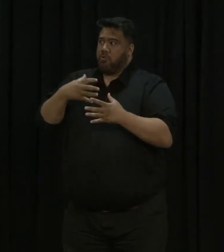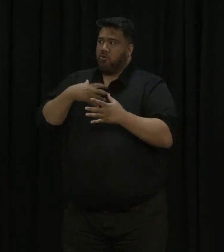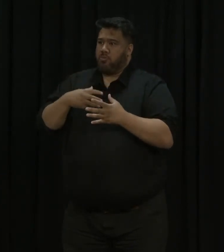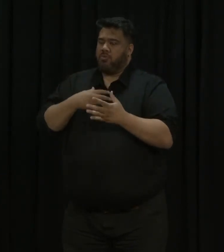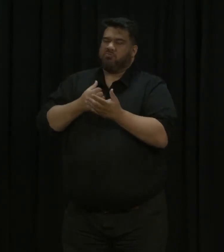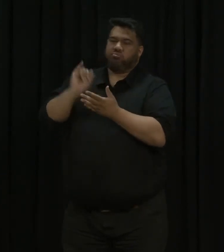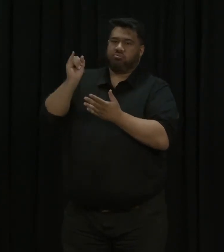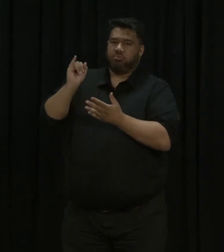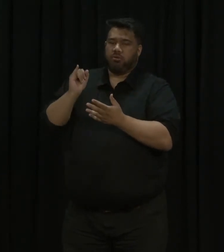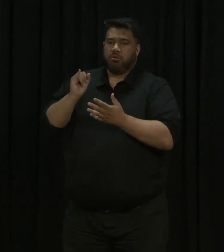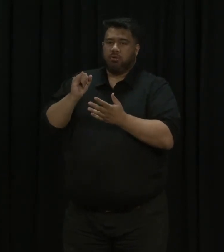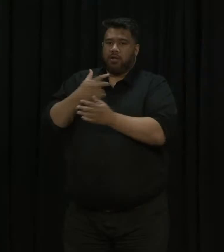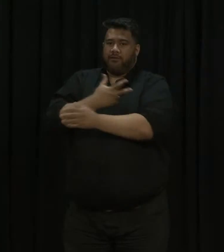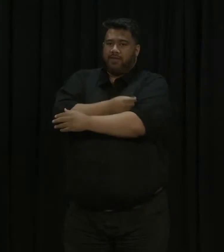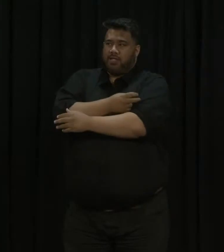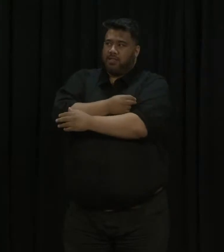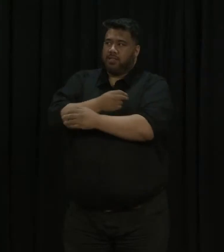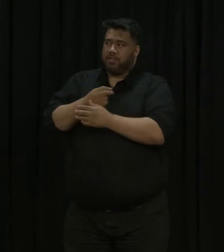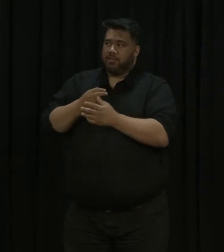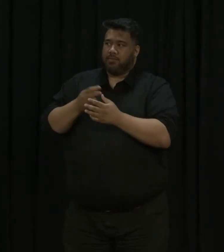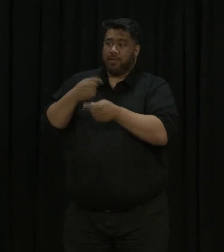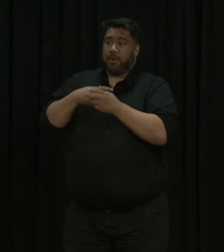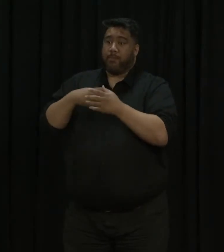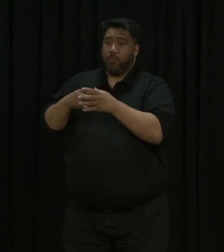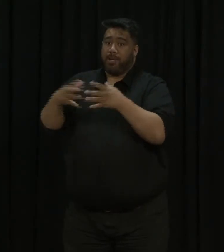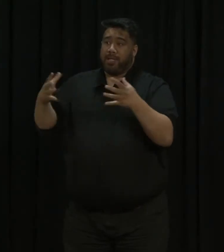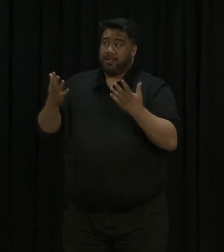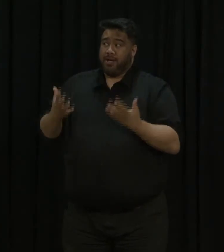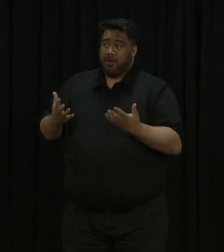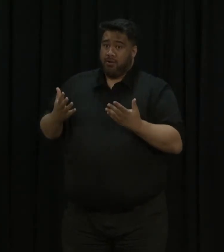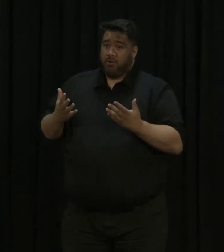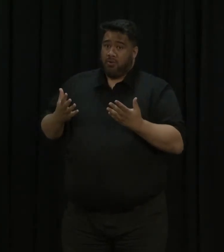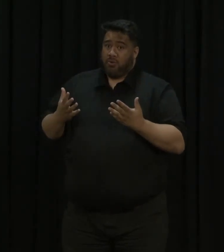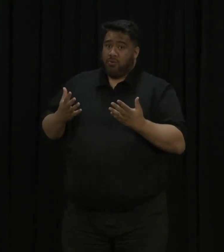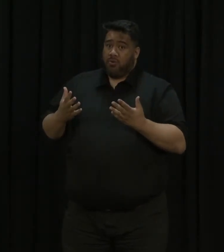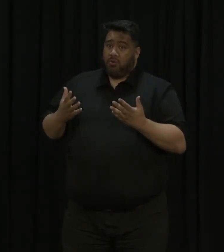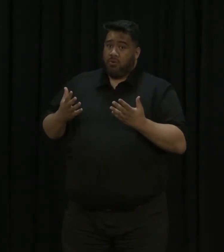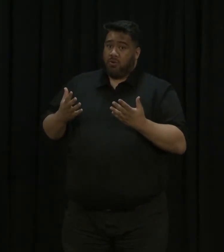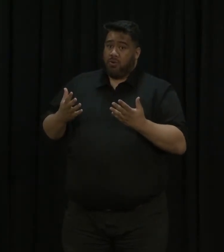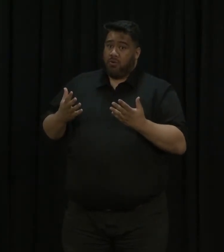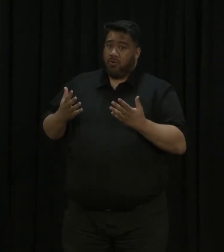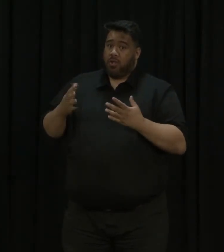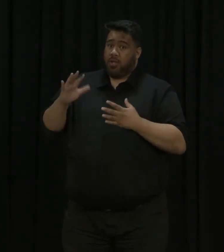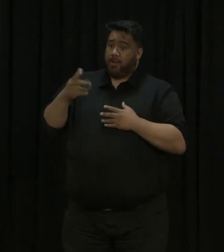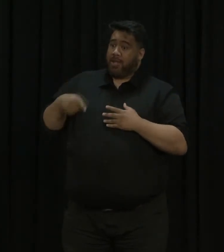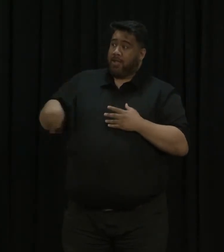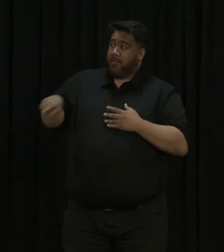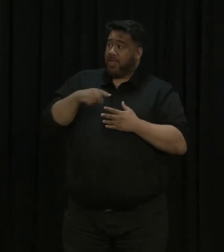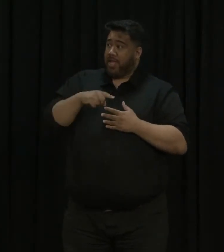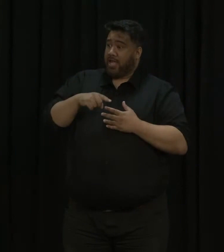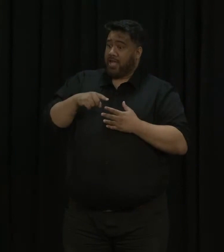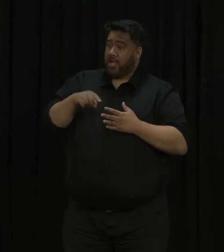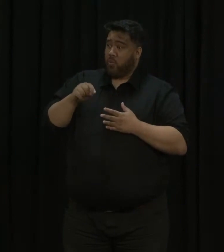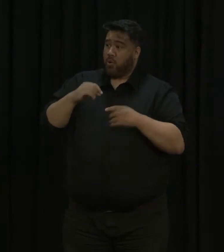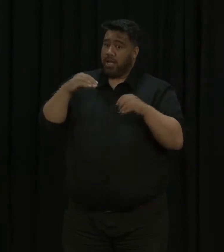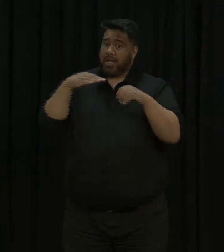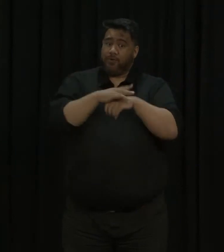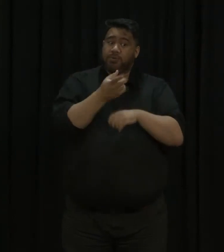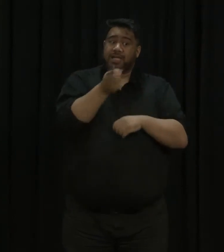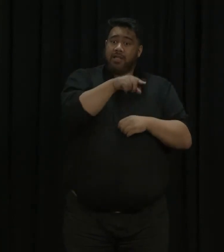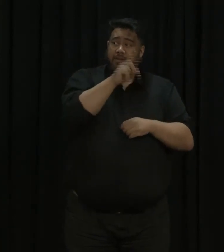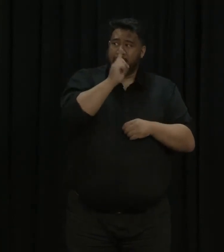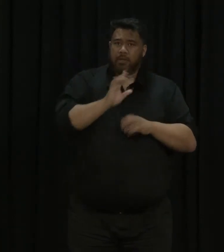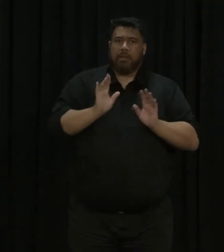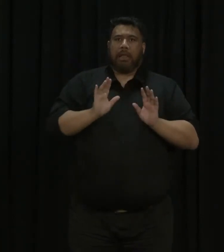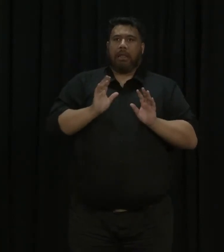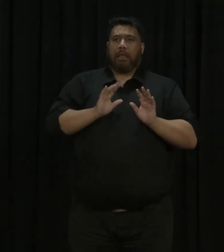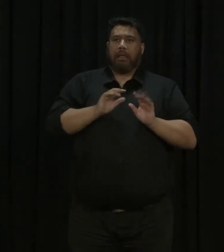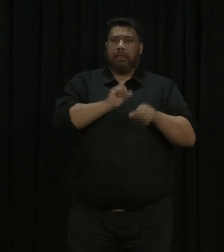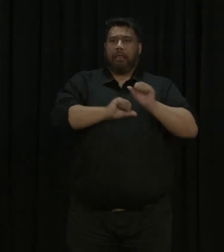vaccinated.